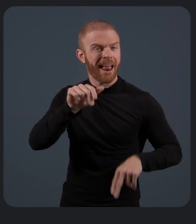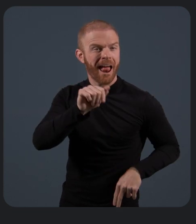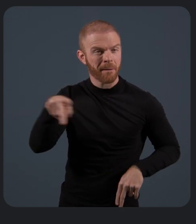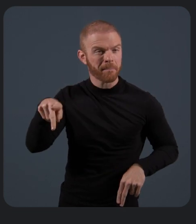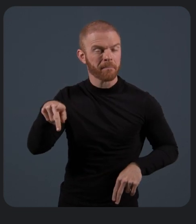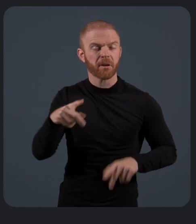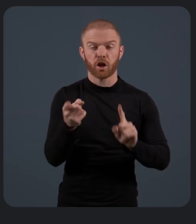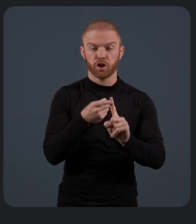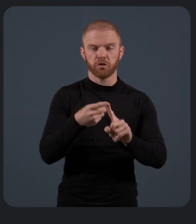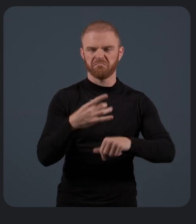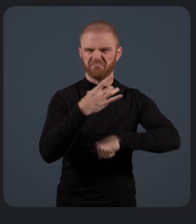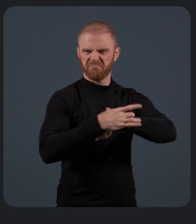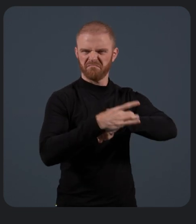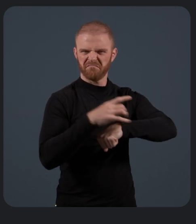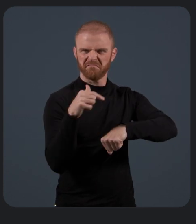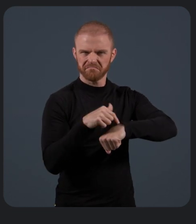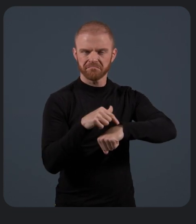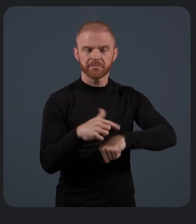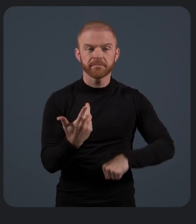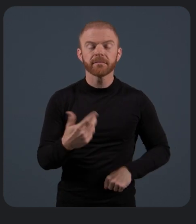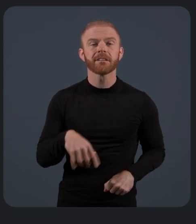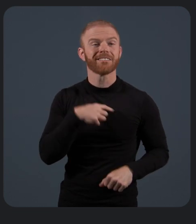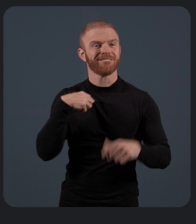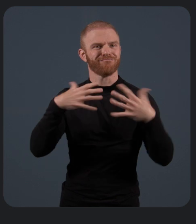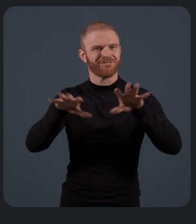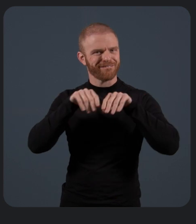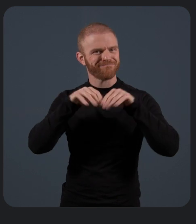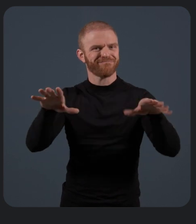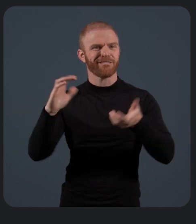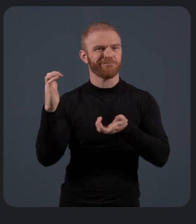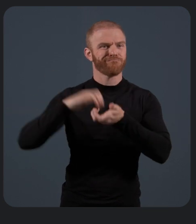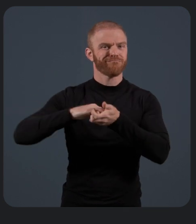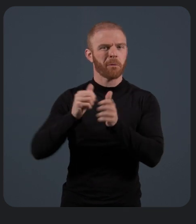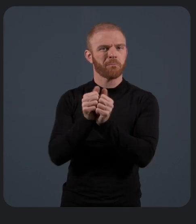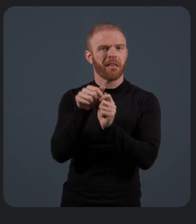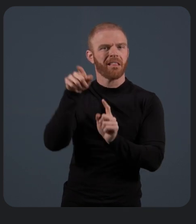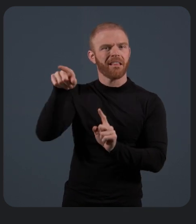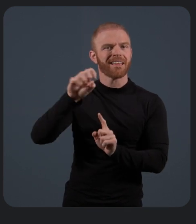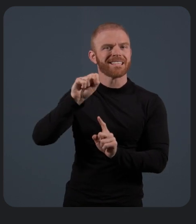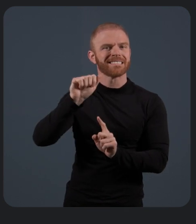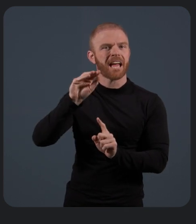First, Wear OS. We launched our joint platform with Samsung last year.